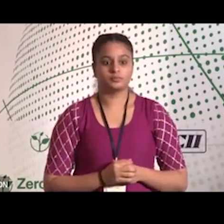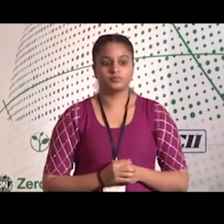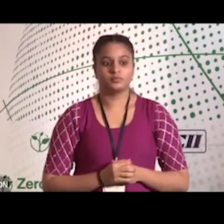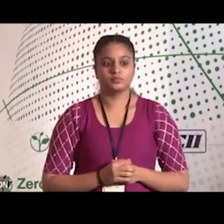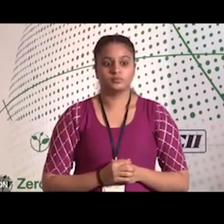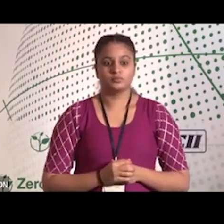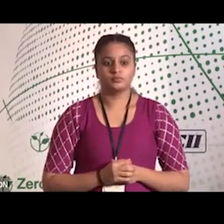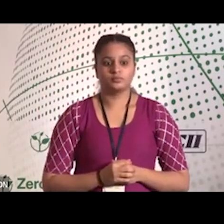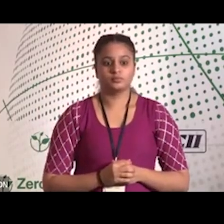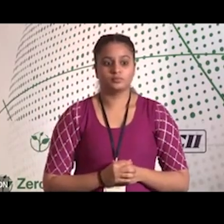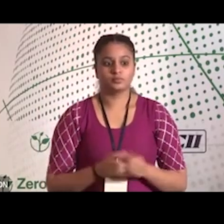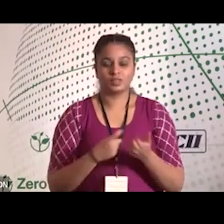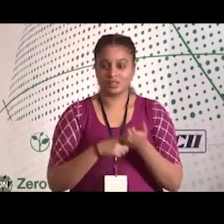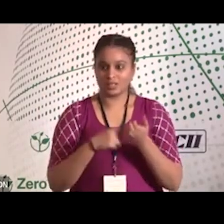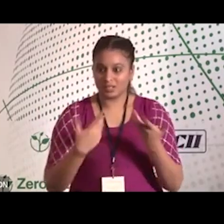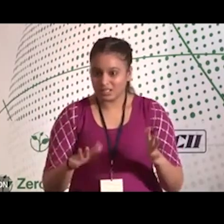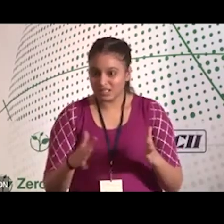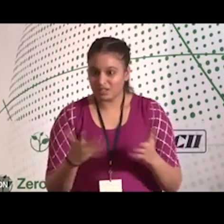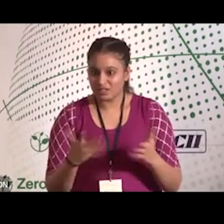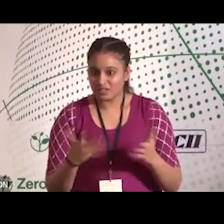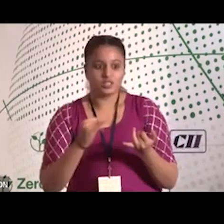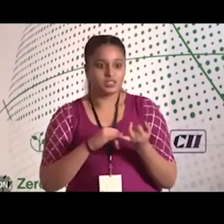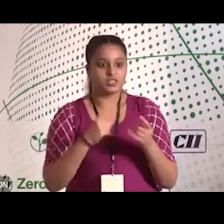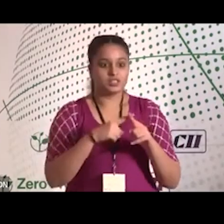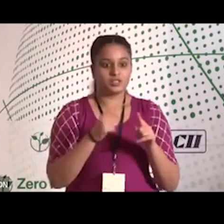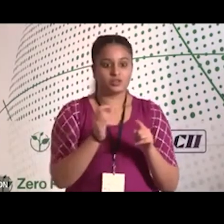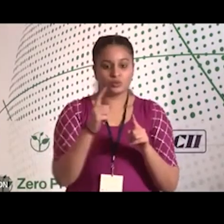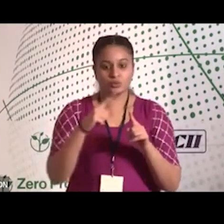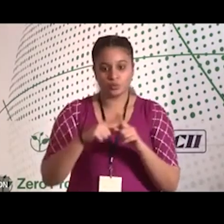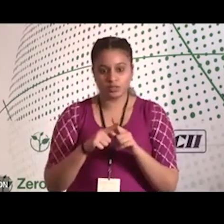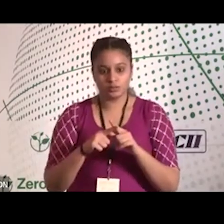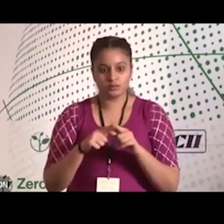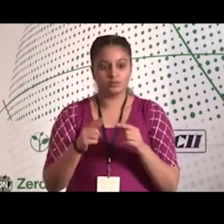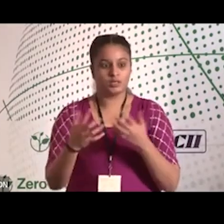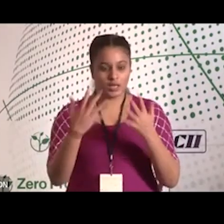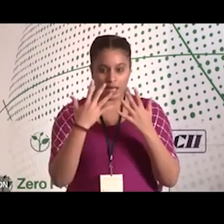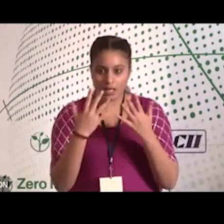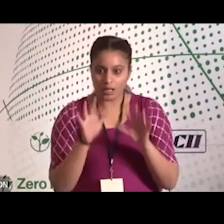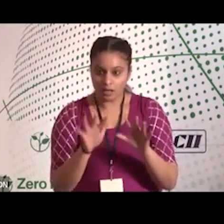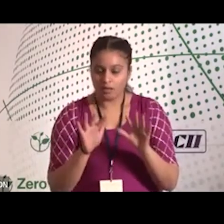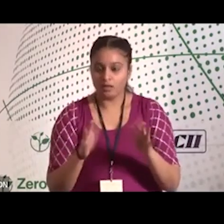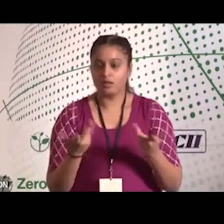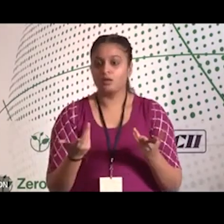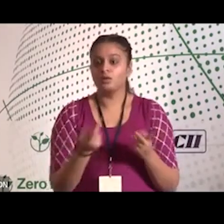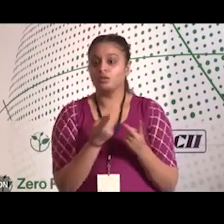A reduction in sexual exploitation. It moves from being a liability to an asset